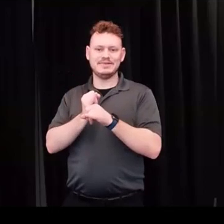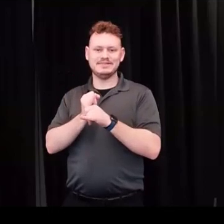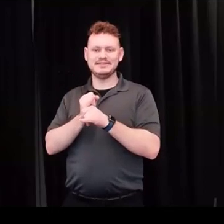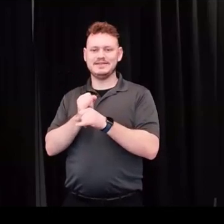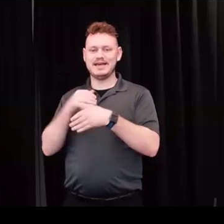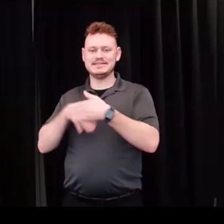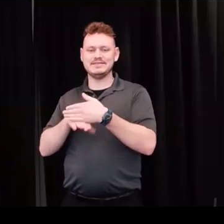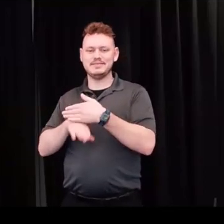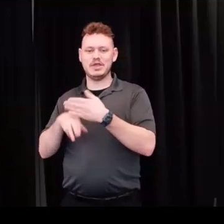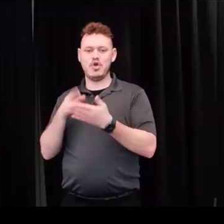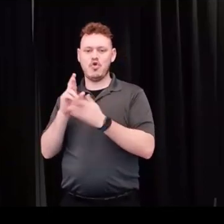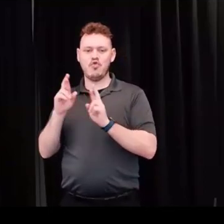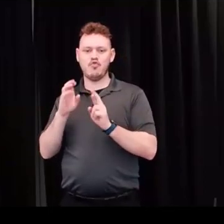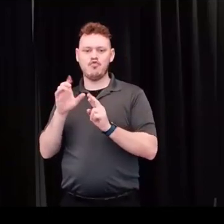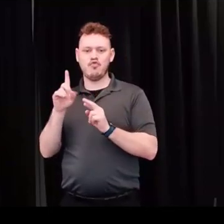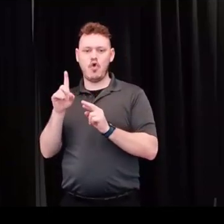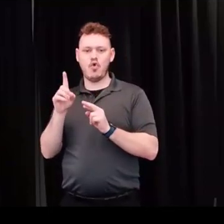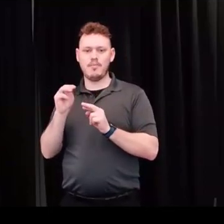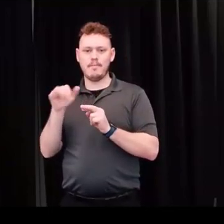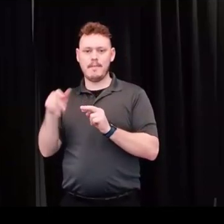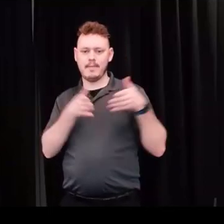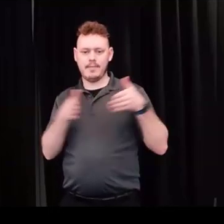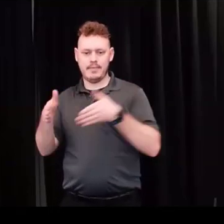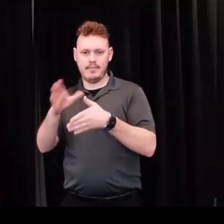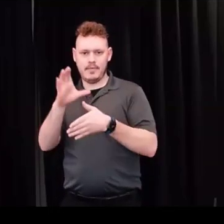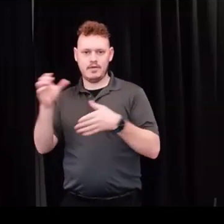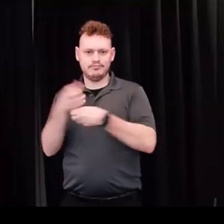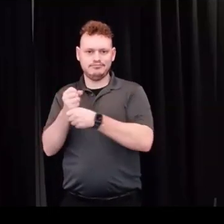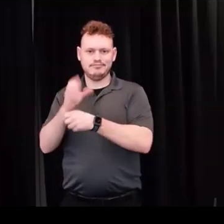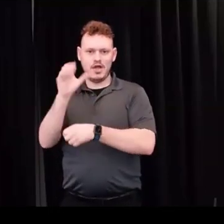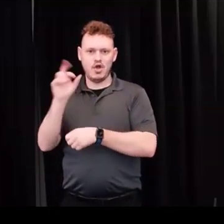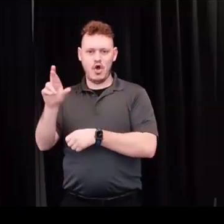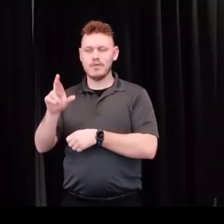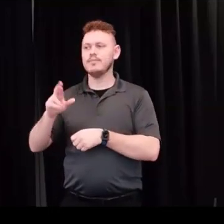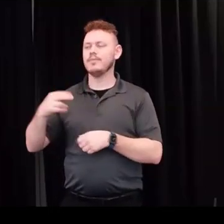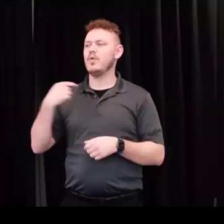we firmly believed and brought in when we were talking about the human aspect of it,